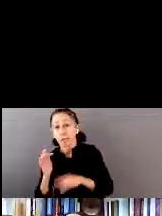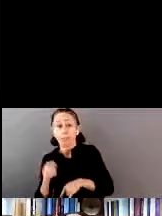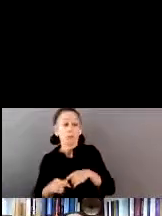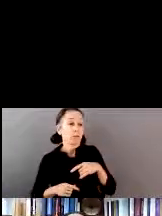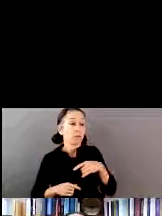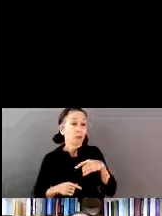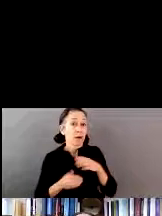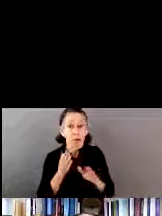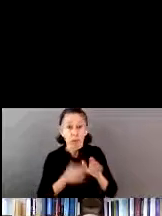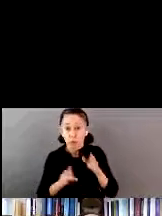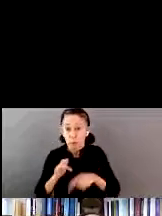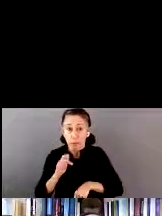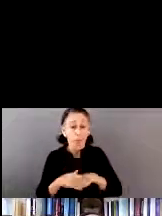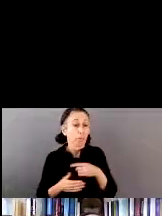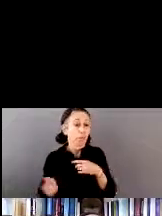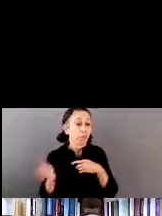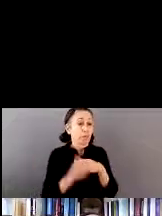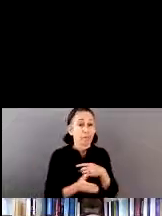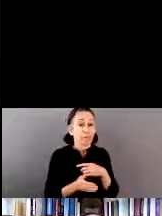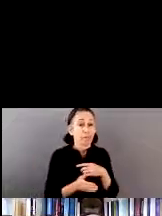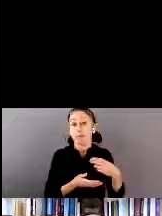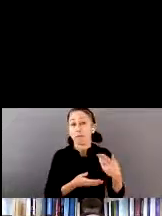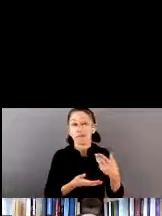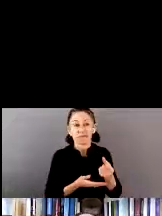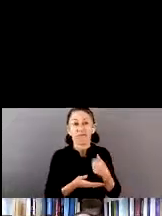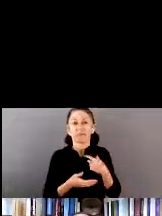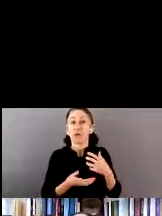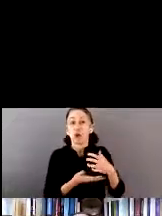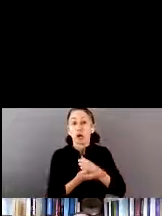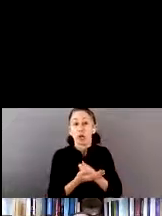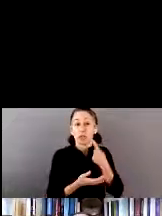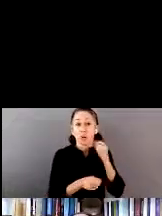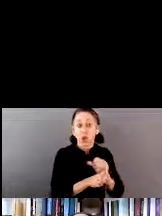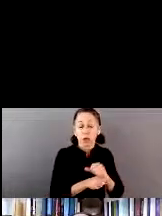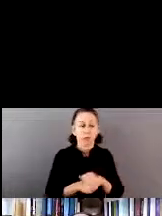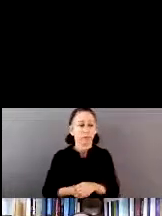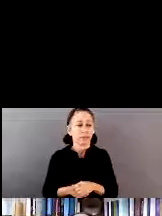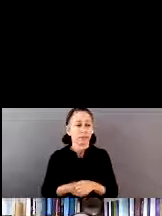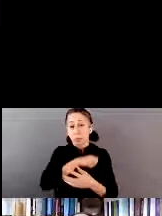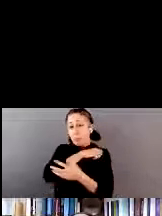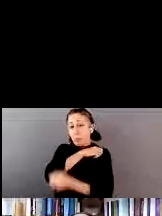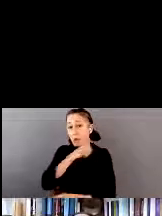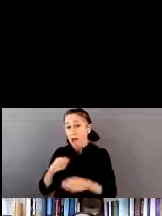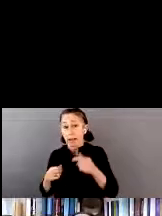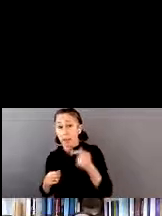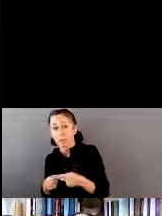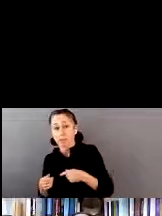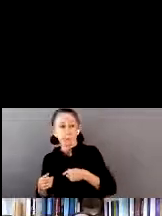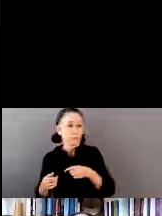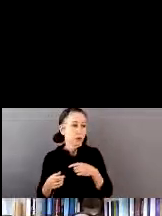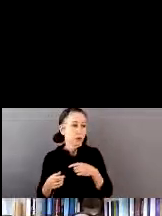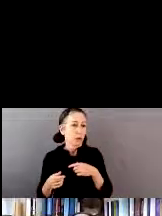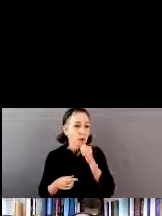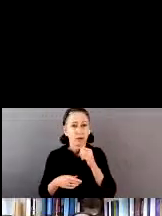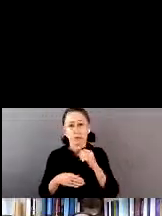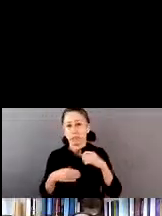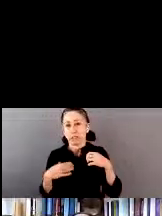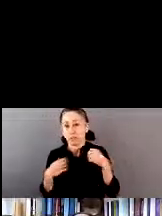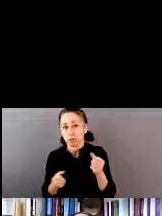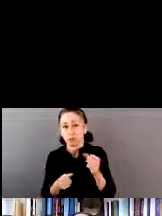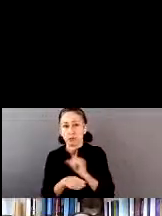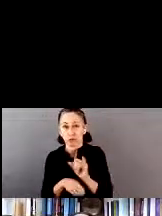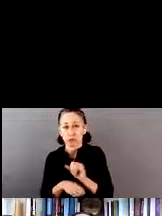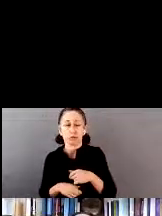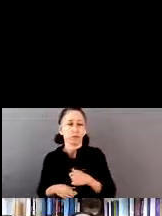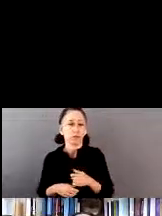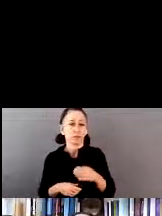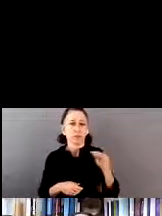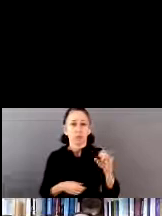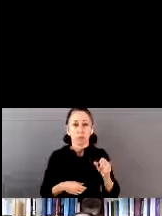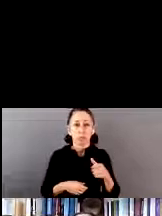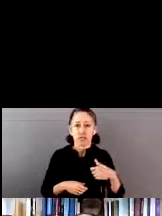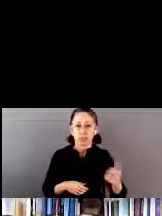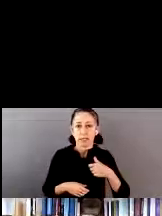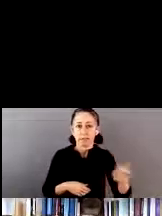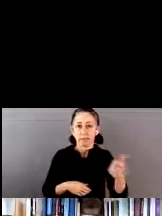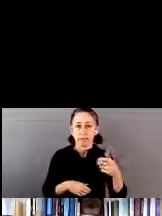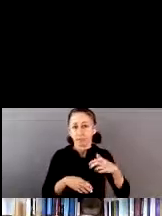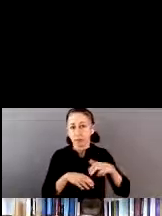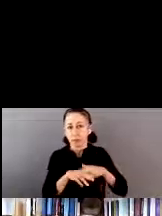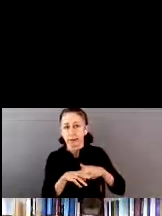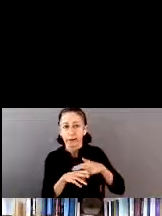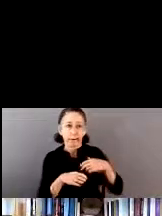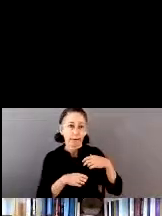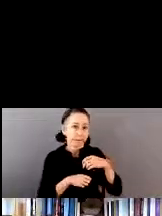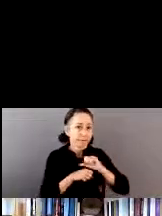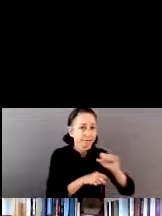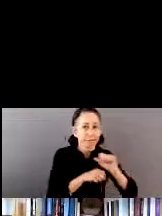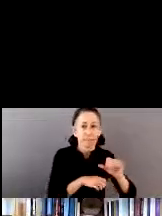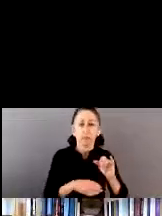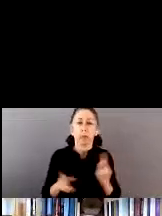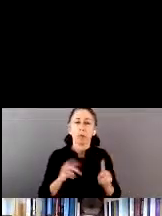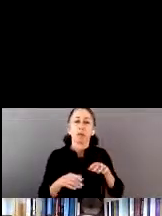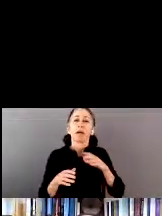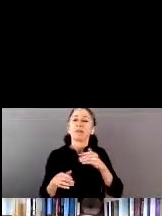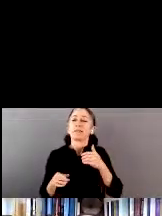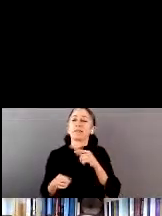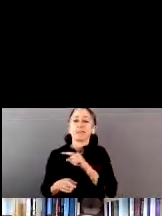people with disabilities. Then we're looking at the gap between living in institutions. We don't have a good measure that's publicly available for the number of people living in institutions that would go to the University of Minnesota, our colleagues there for that information.